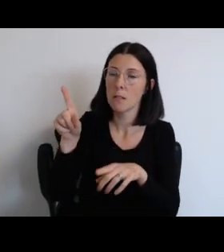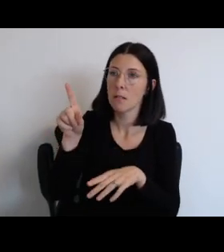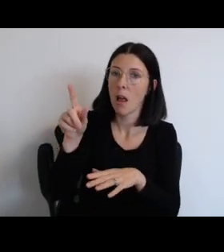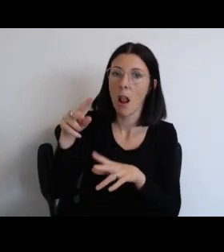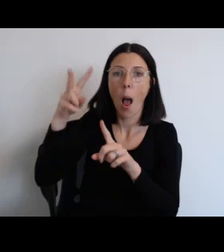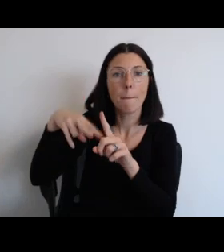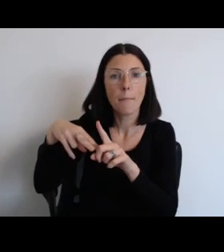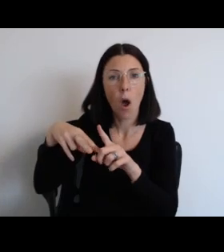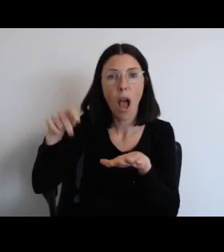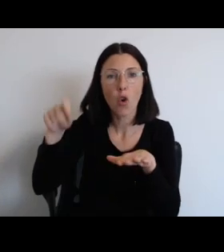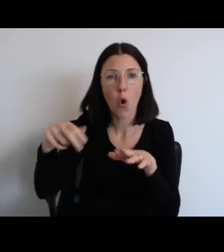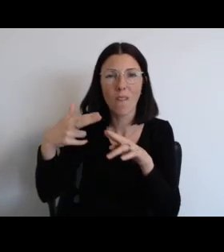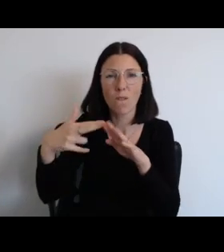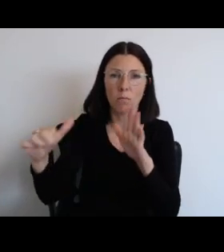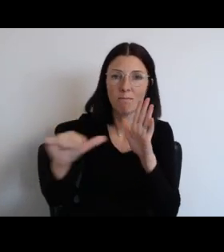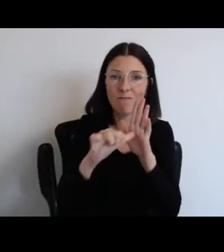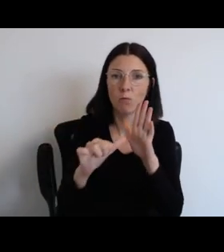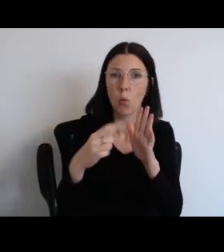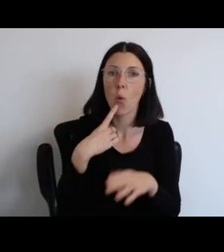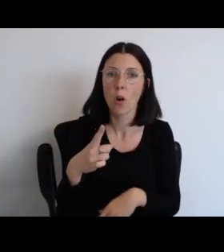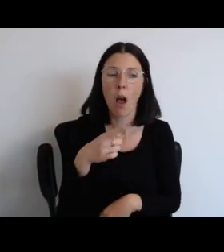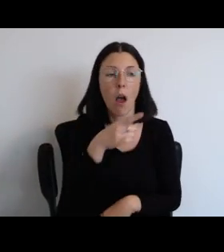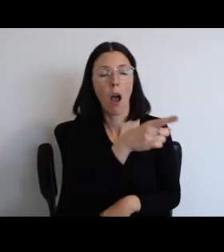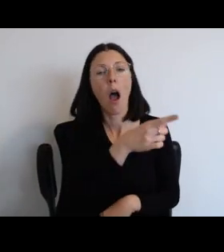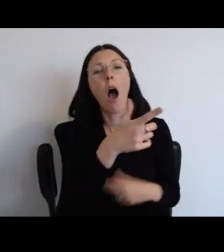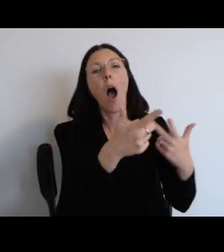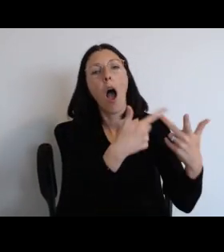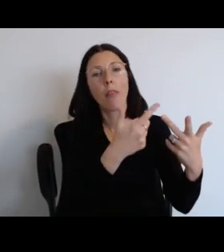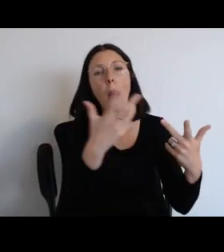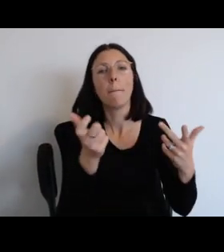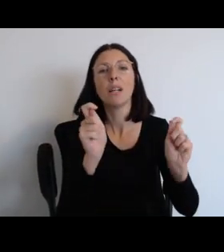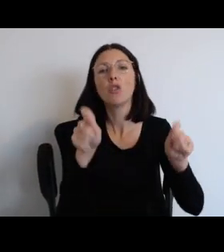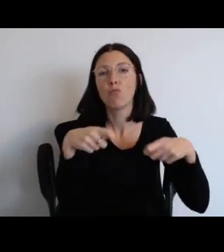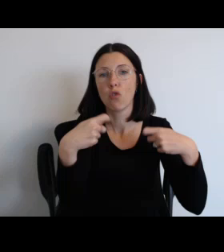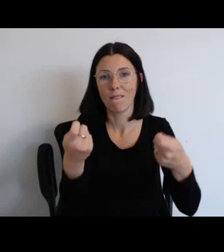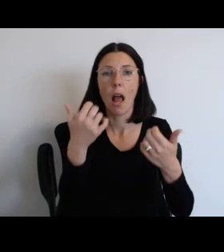responsibilities to provide that evidence in the usual form which is an affidavit that needs to be